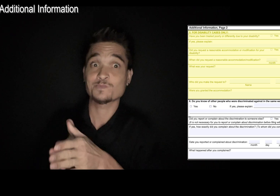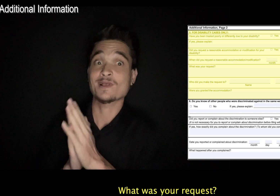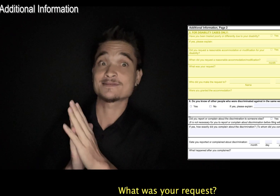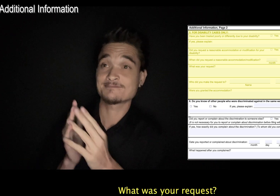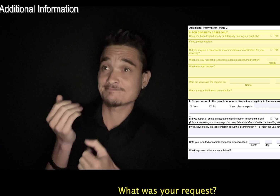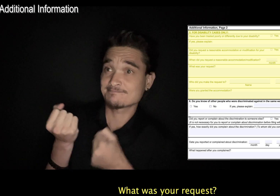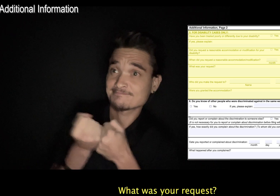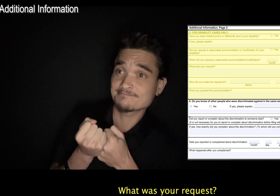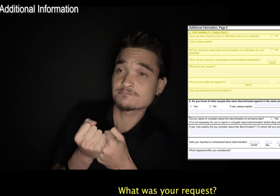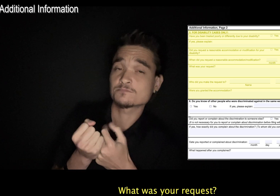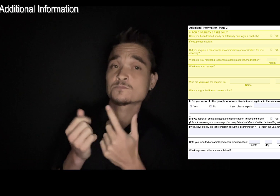What was your request?